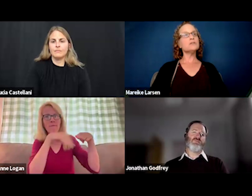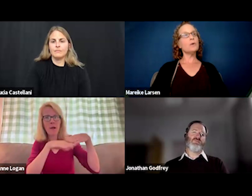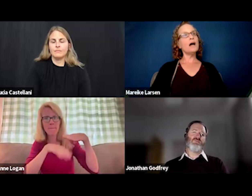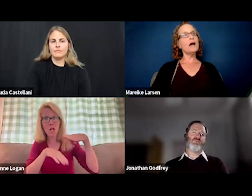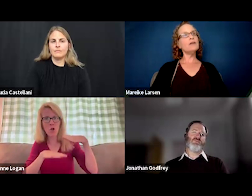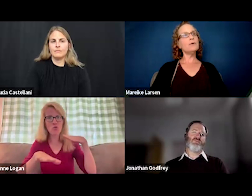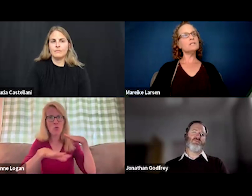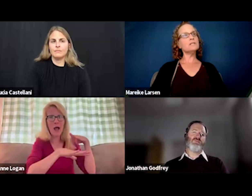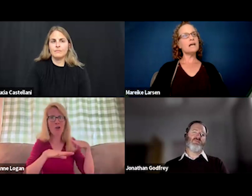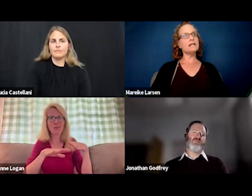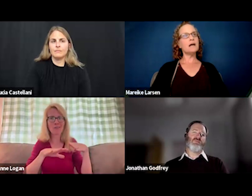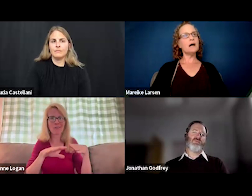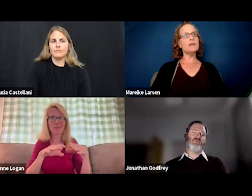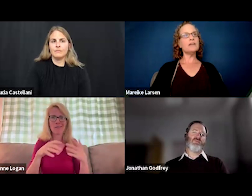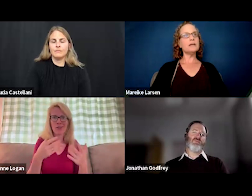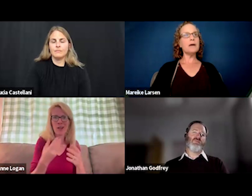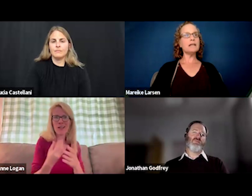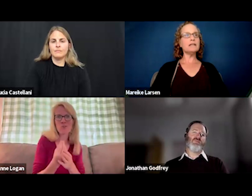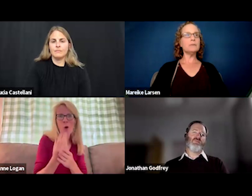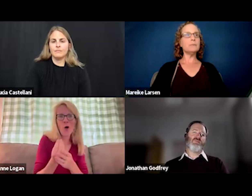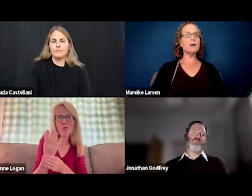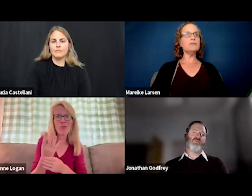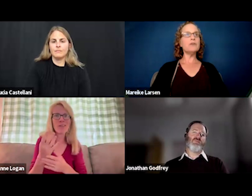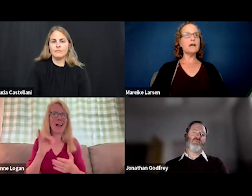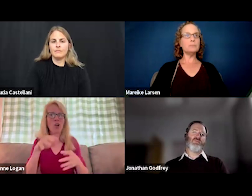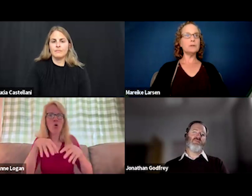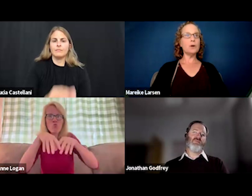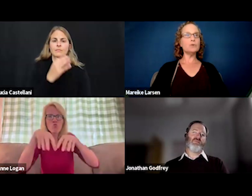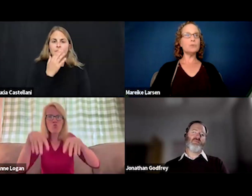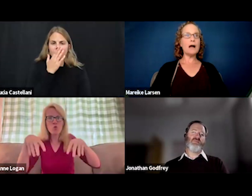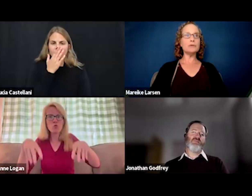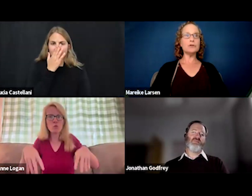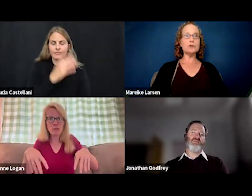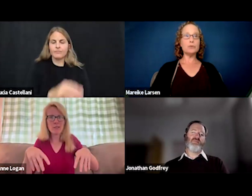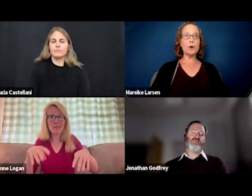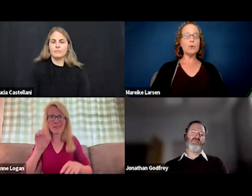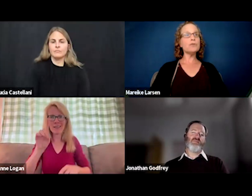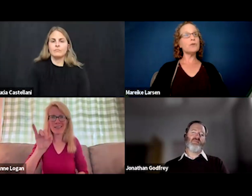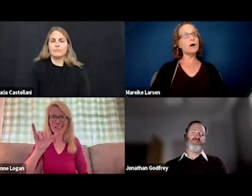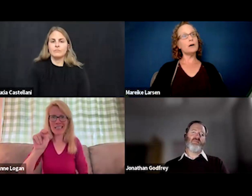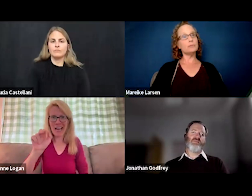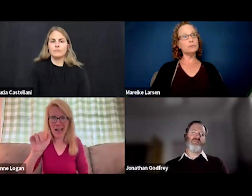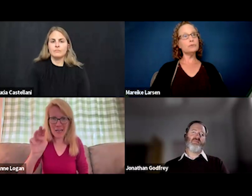So I focused on the impact of above and below ground root